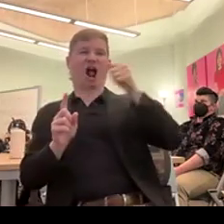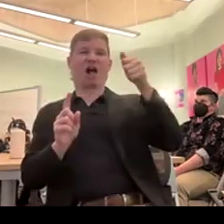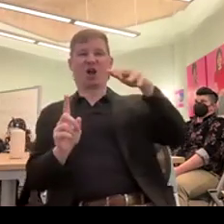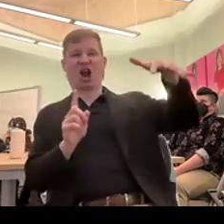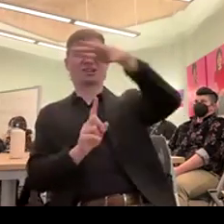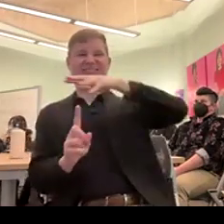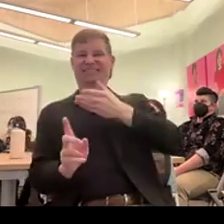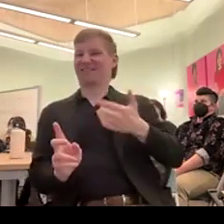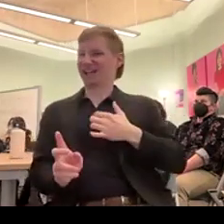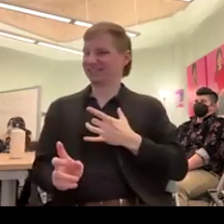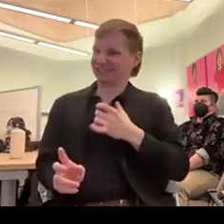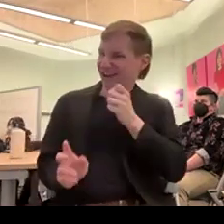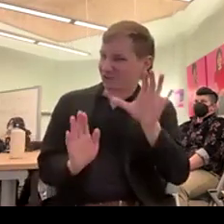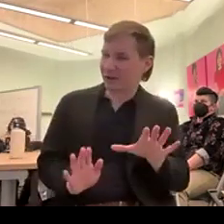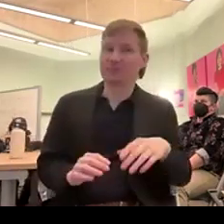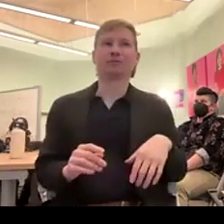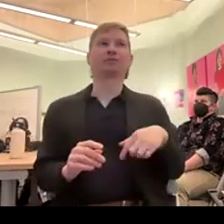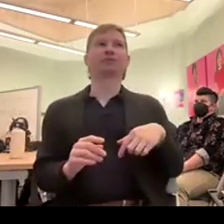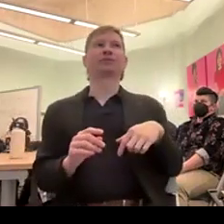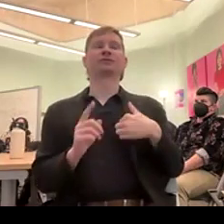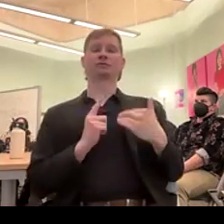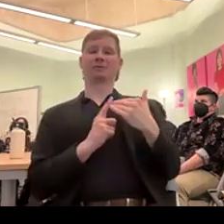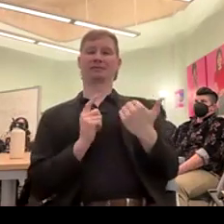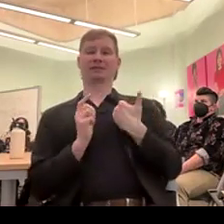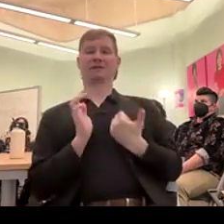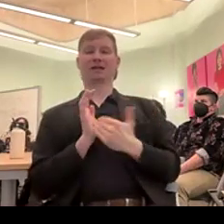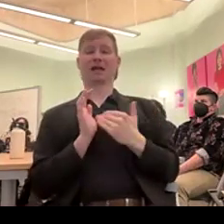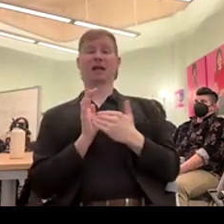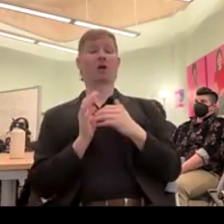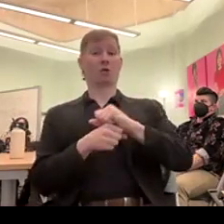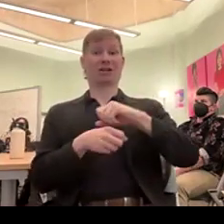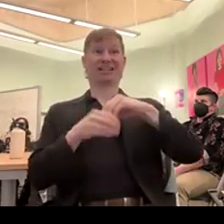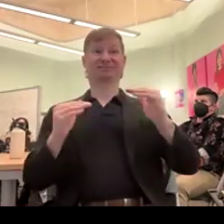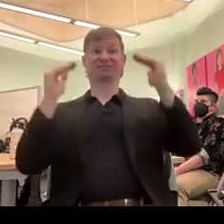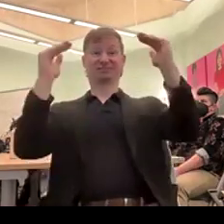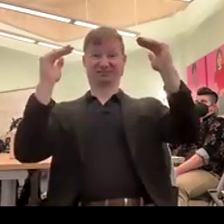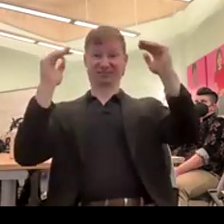but there's other stuff that has not been that great. What I remind myself is, and again, also